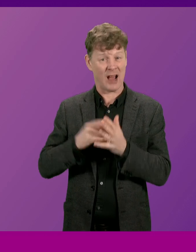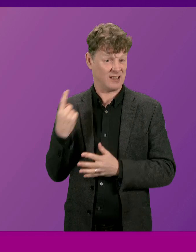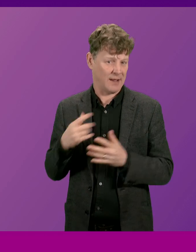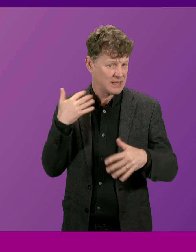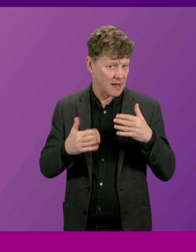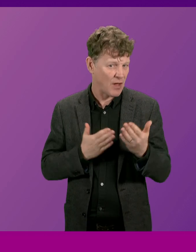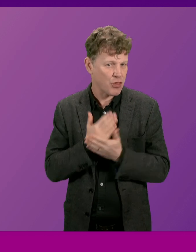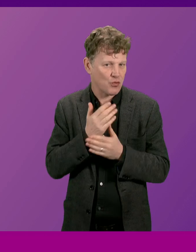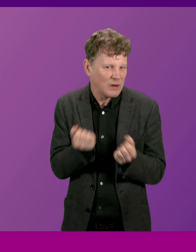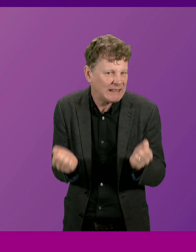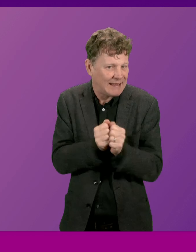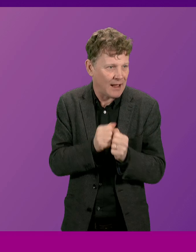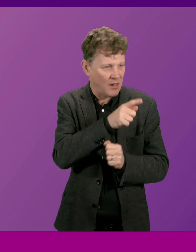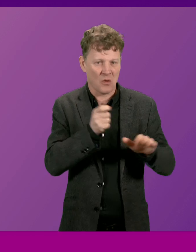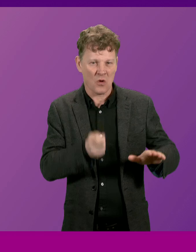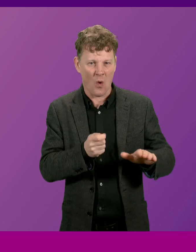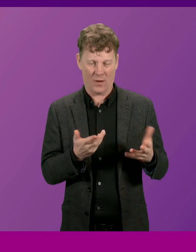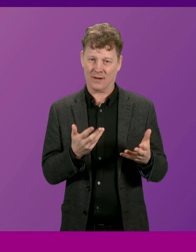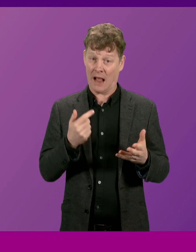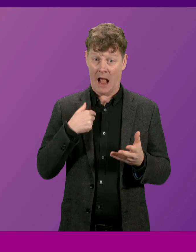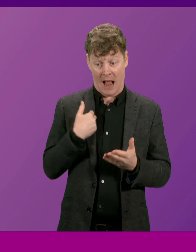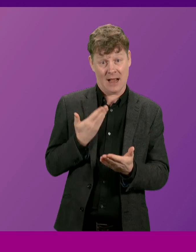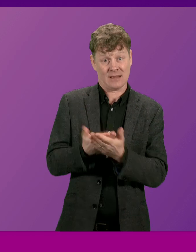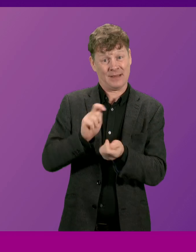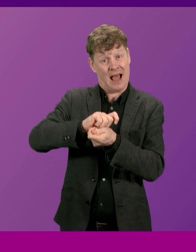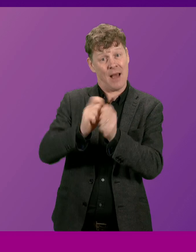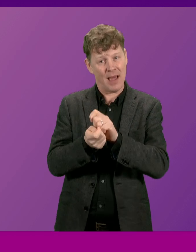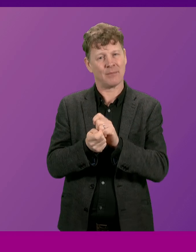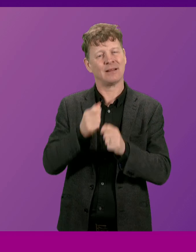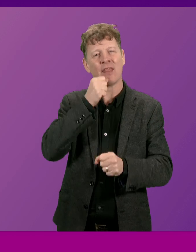I lodged amendments to the Government’s Victims, Witnesses, and Justice Reform Bill on their